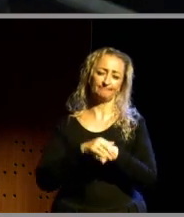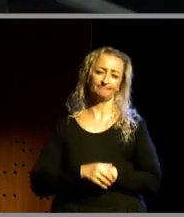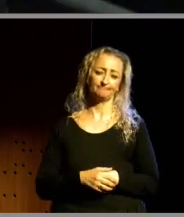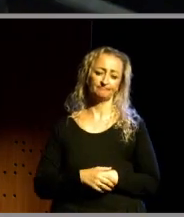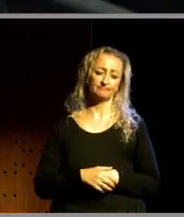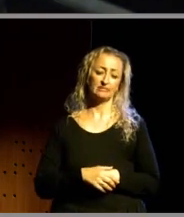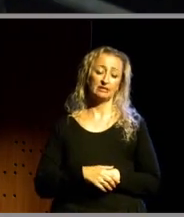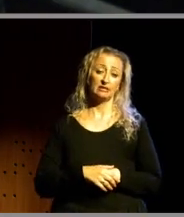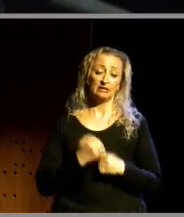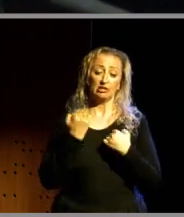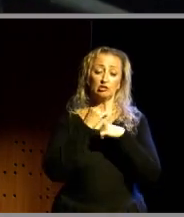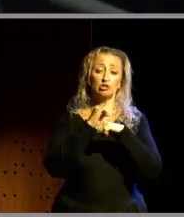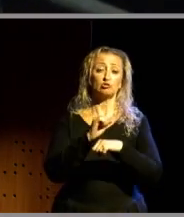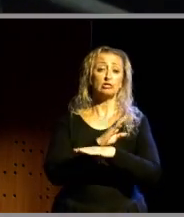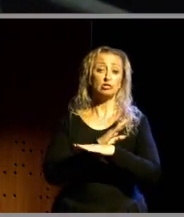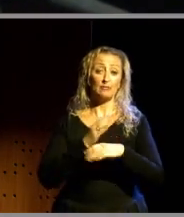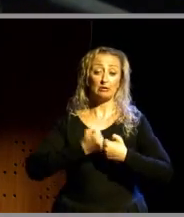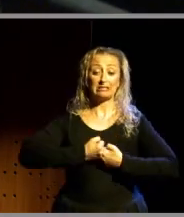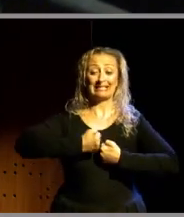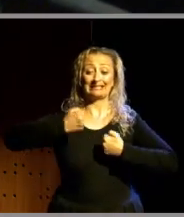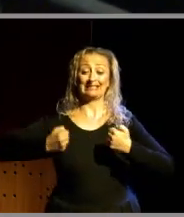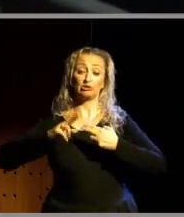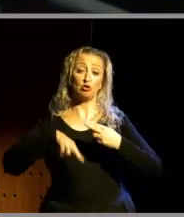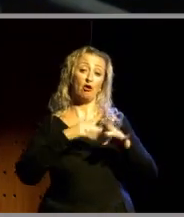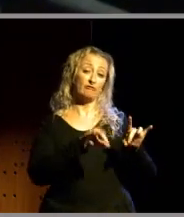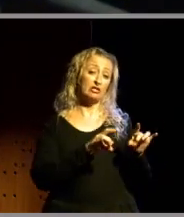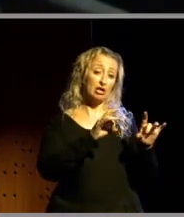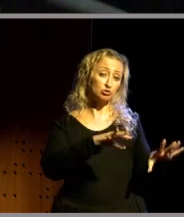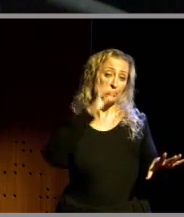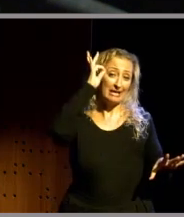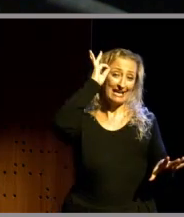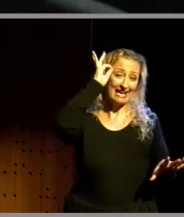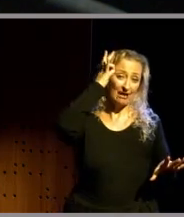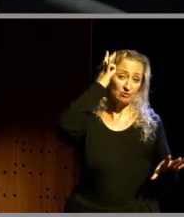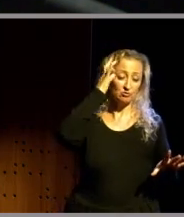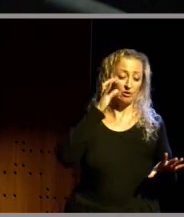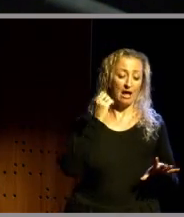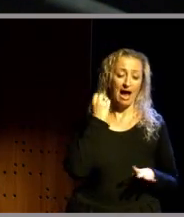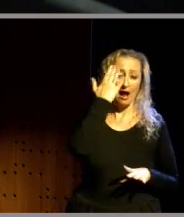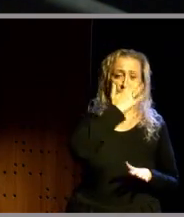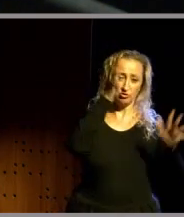is an extension of the Australia Council's Aboriginal and Torres Strait Islander Arts Board,